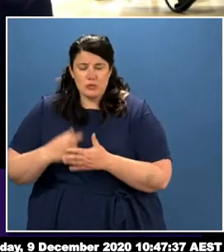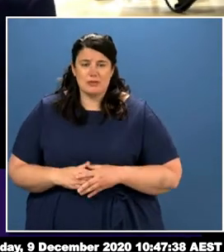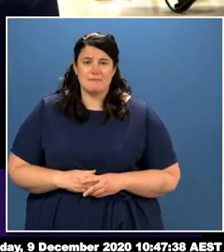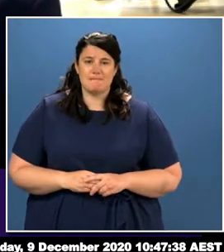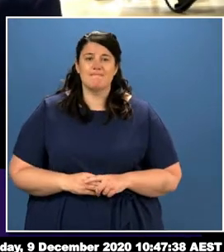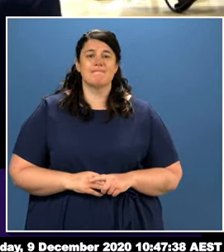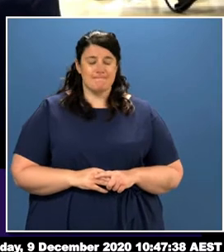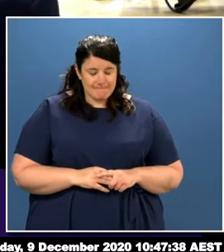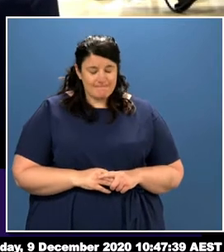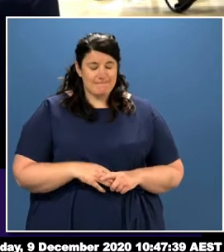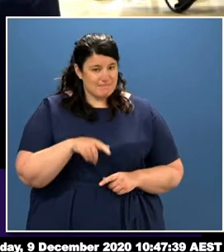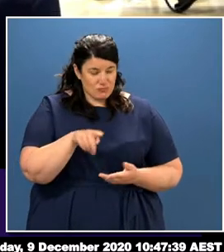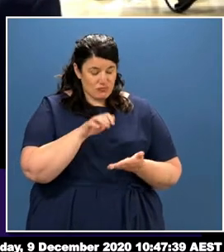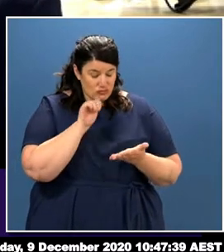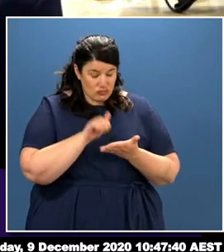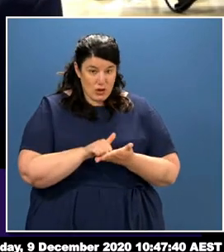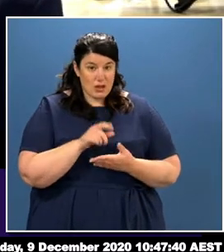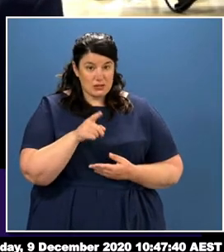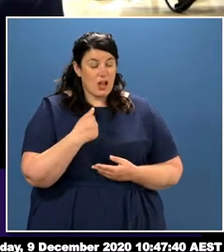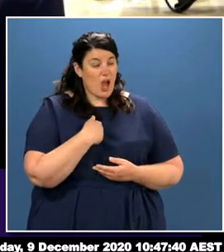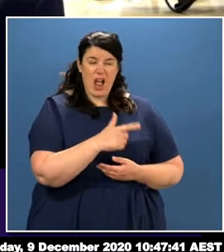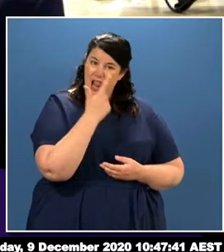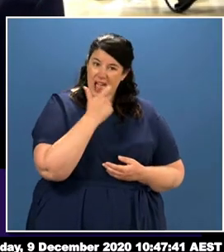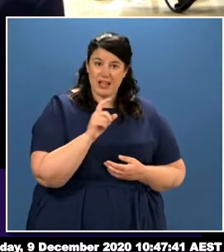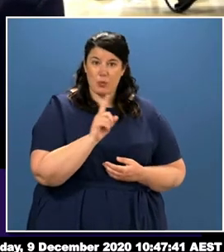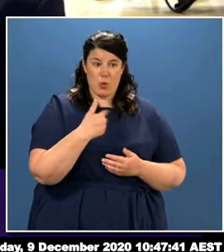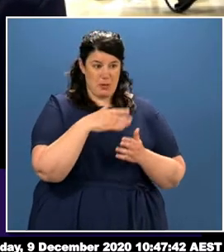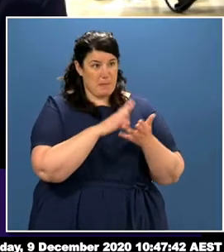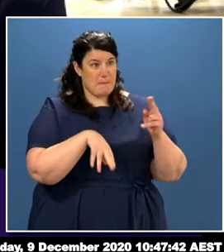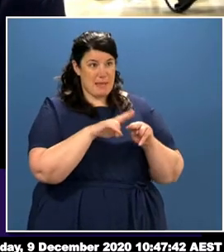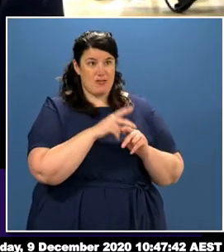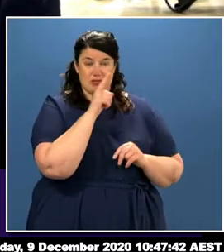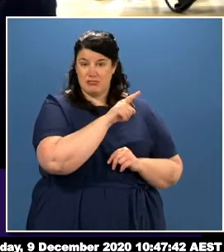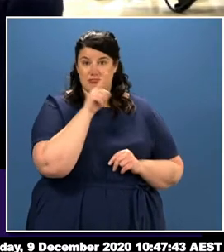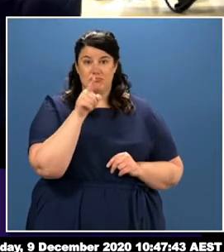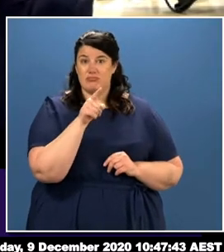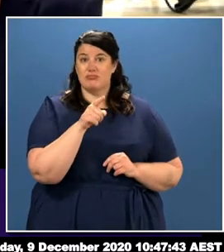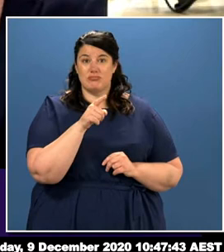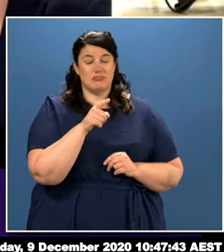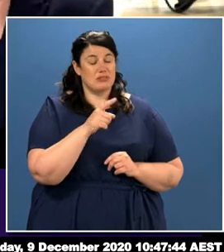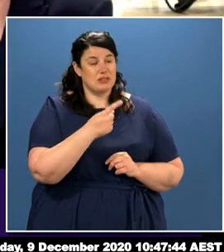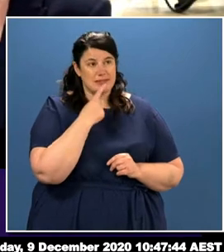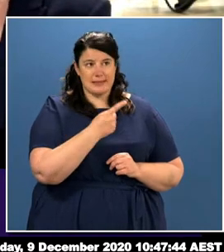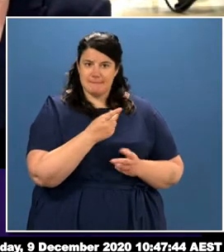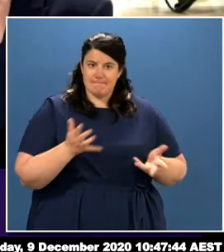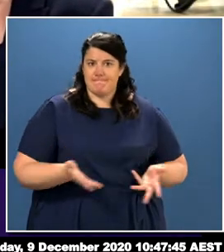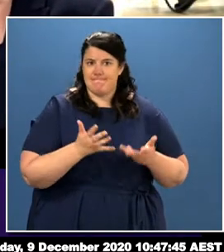I was lucky enough to be raised with parents who from a very early age instilled that in me.